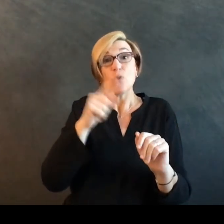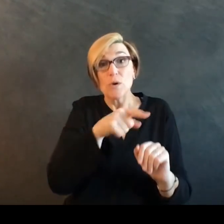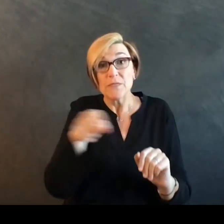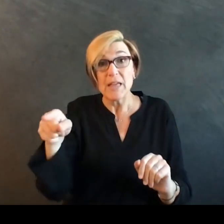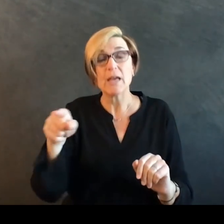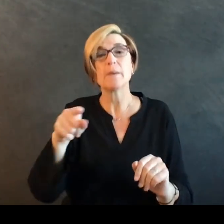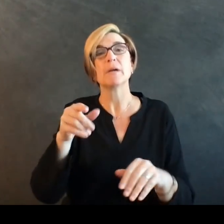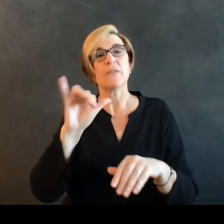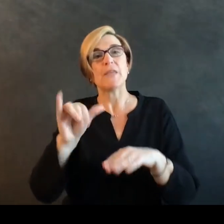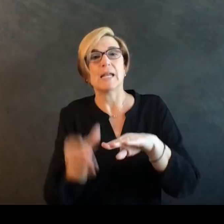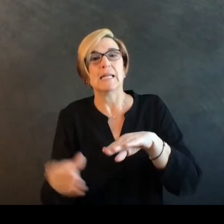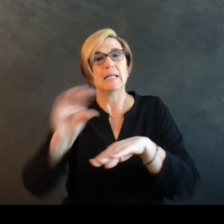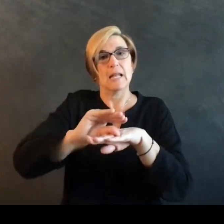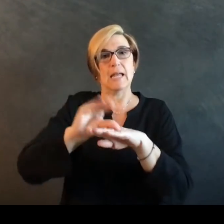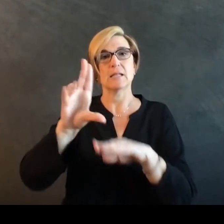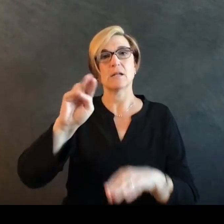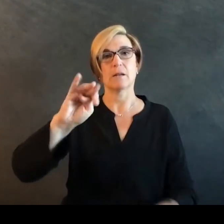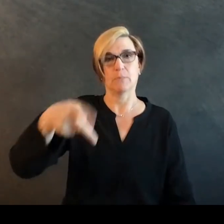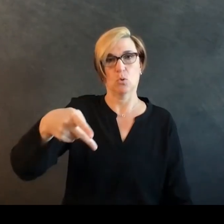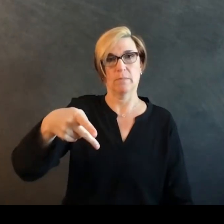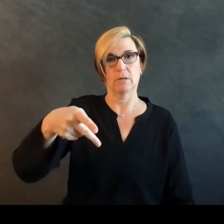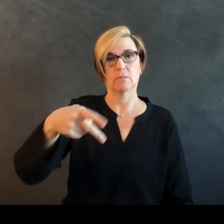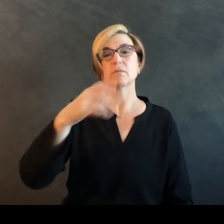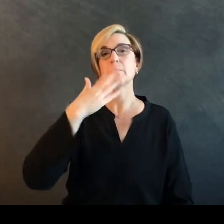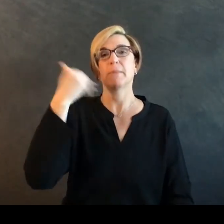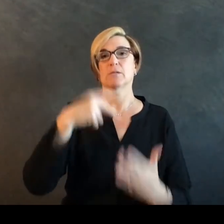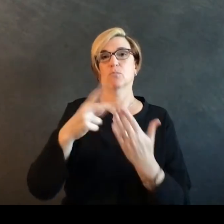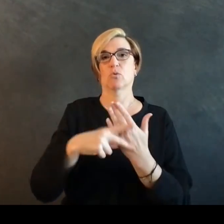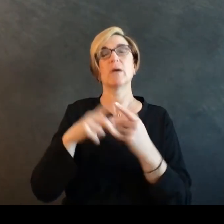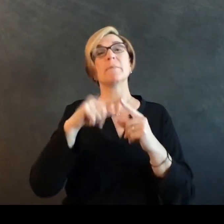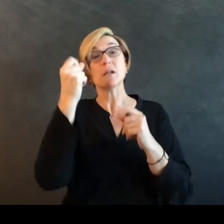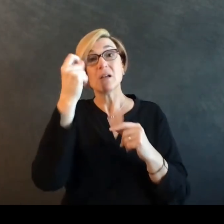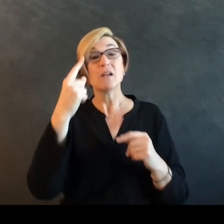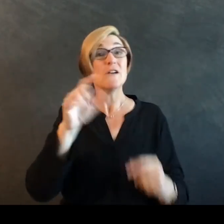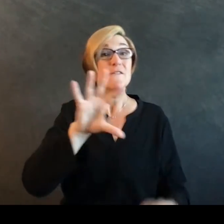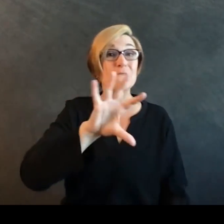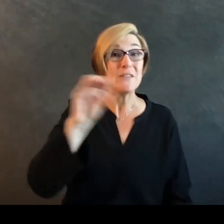significant benefit but we want to make sure 50% of the American workforce is